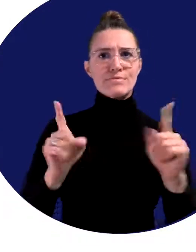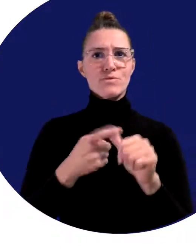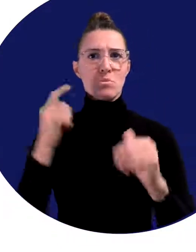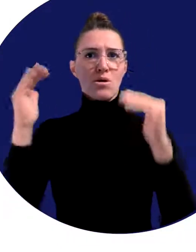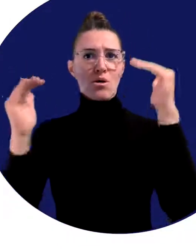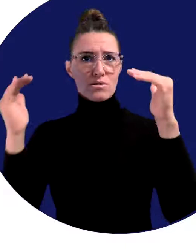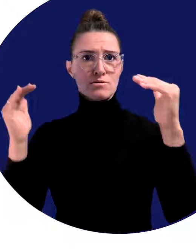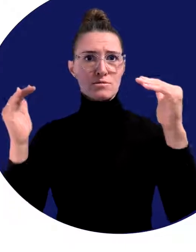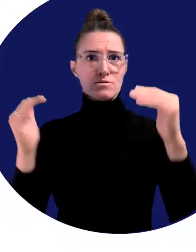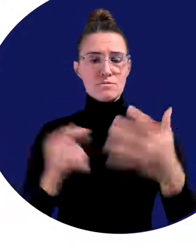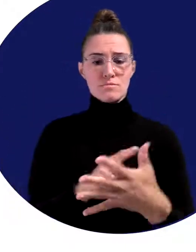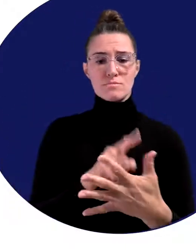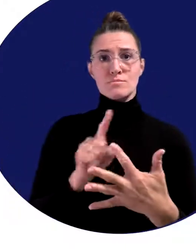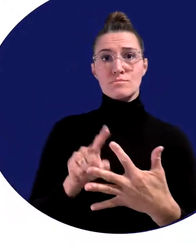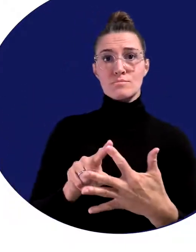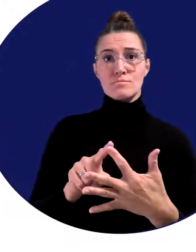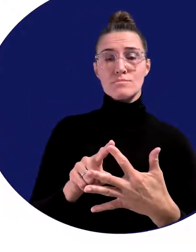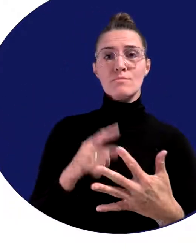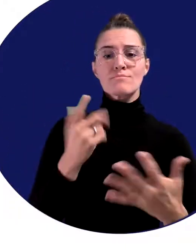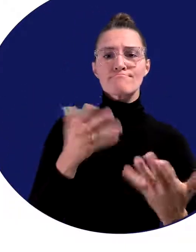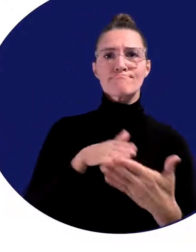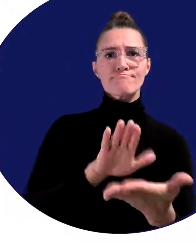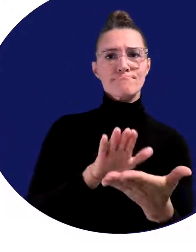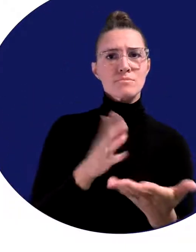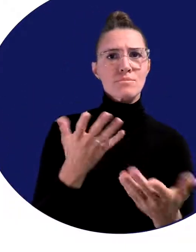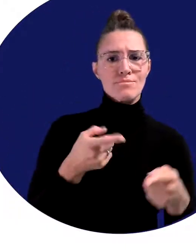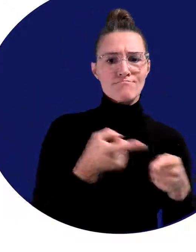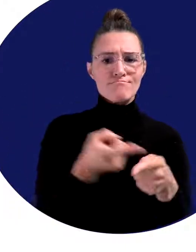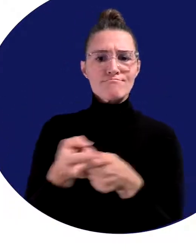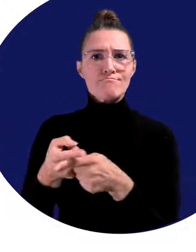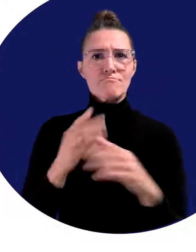2) Address intersecting barriers that impact youth in their employemnt.